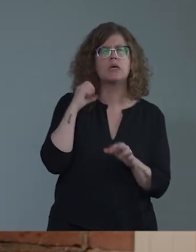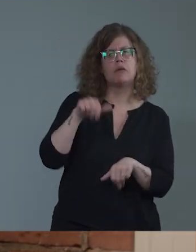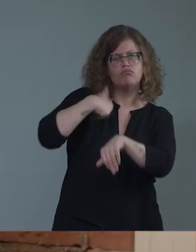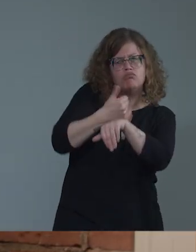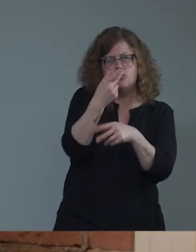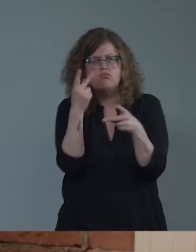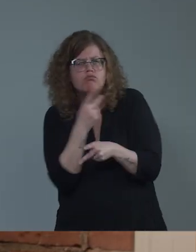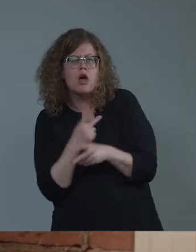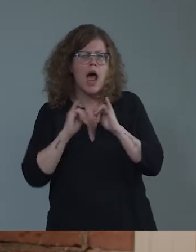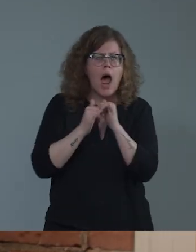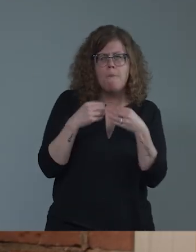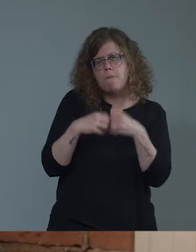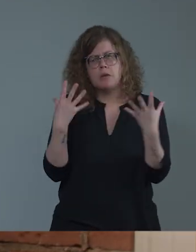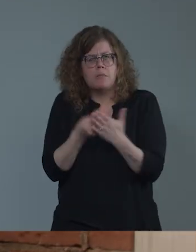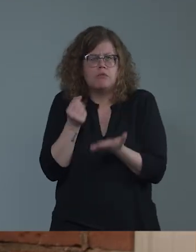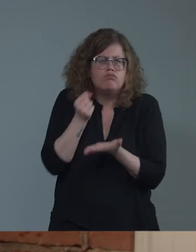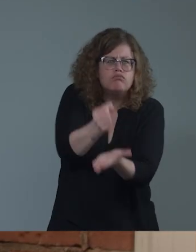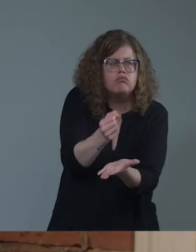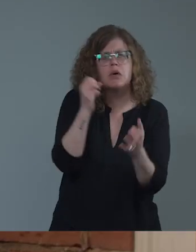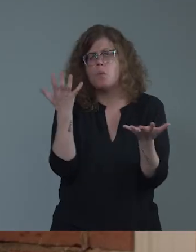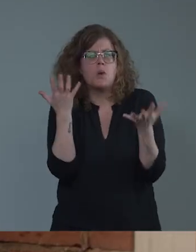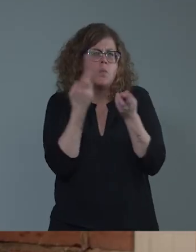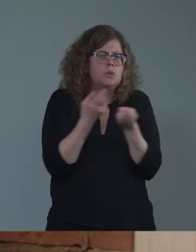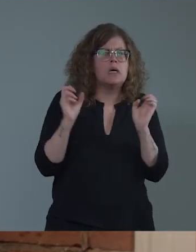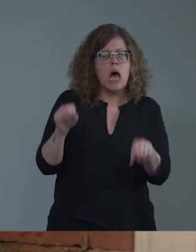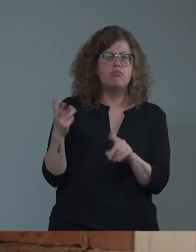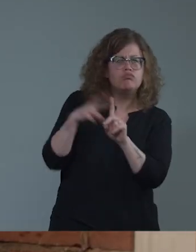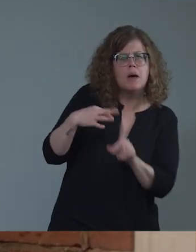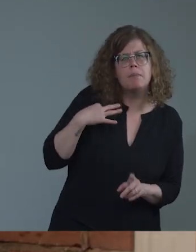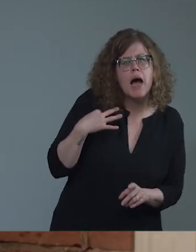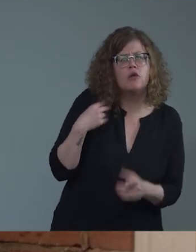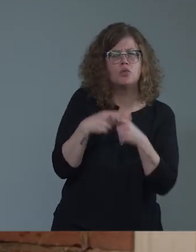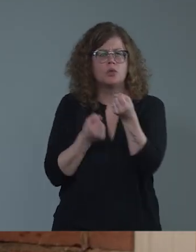How can we make that happen? The next step then is to assess and to select.